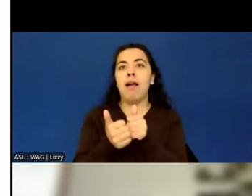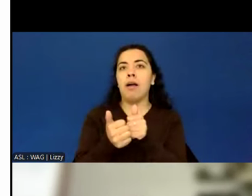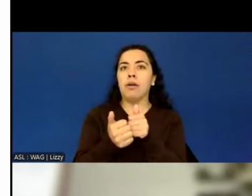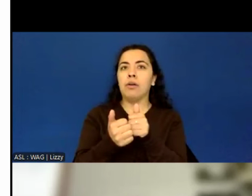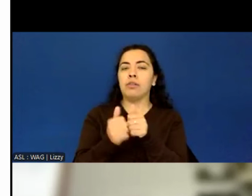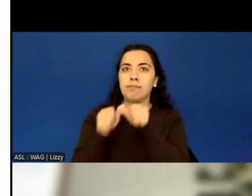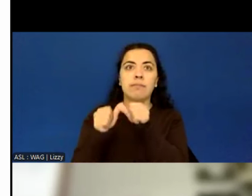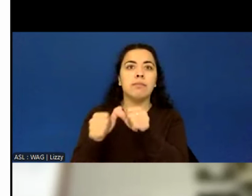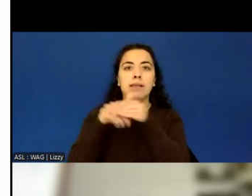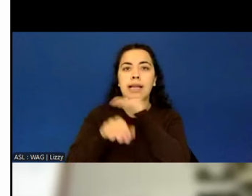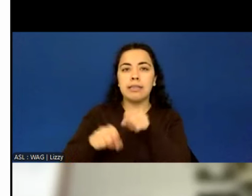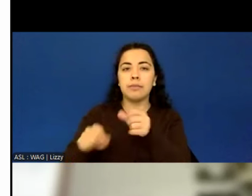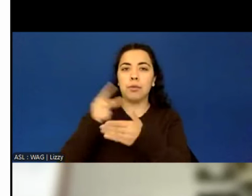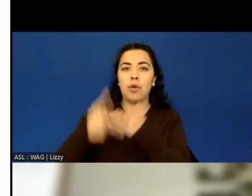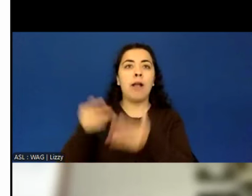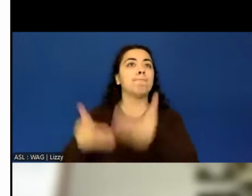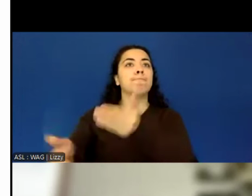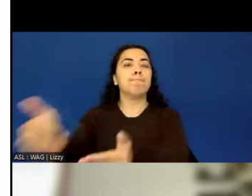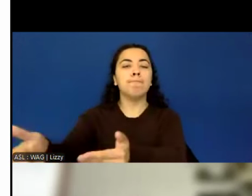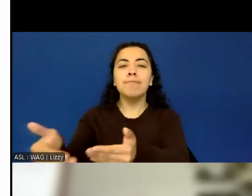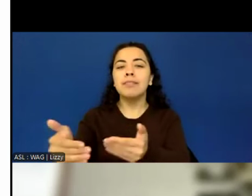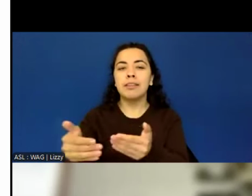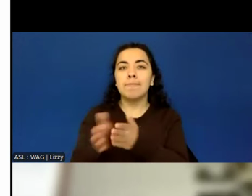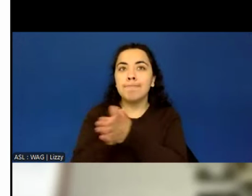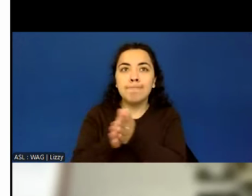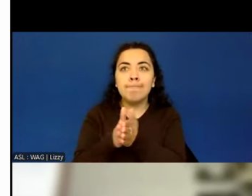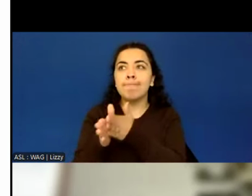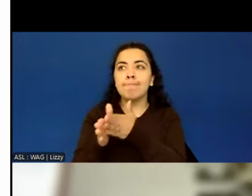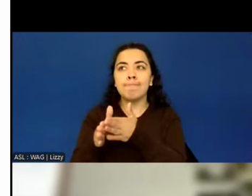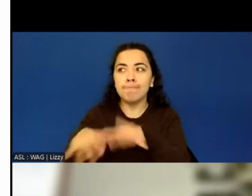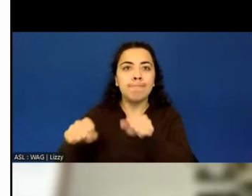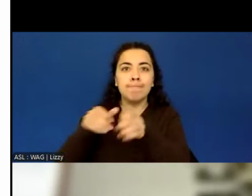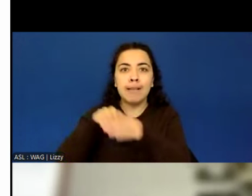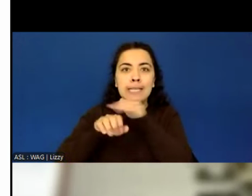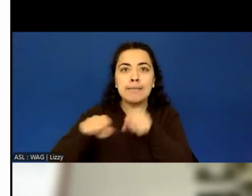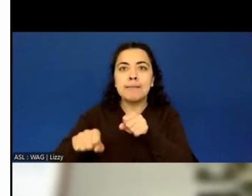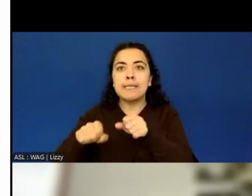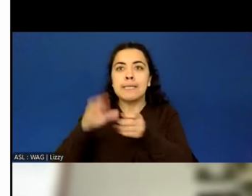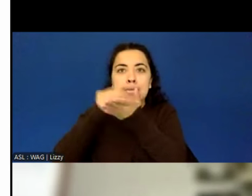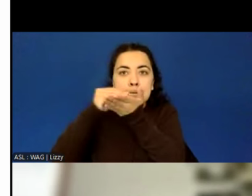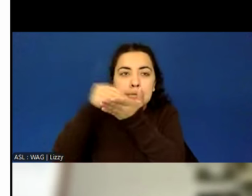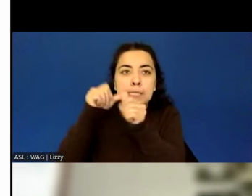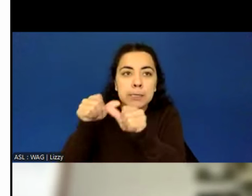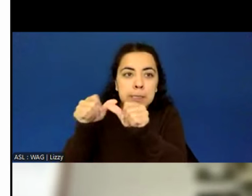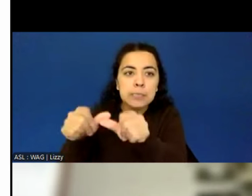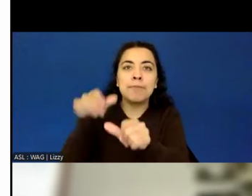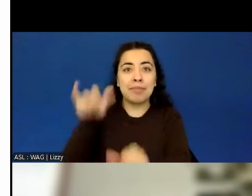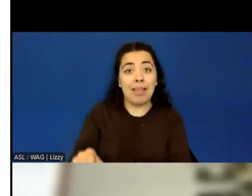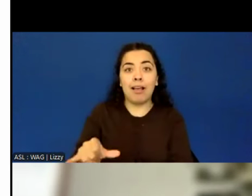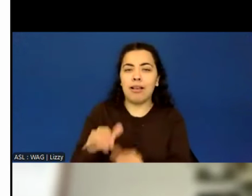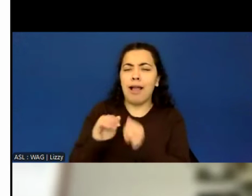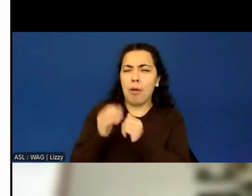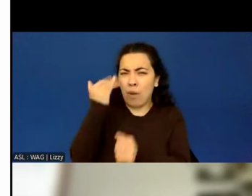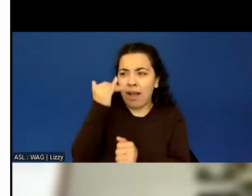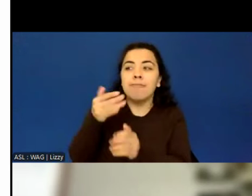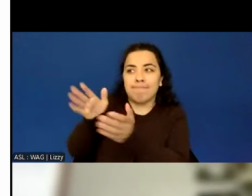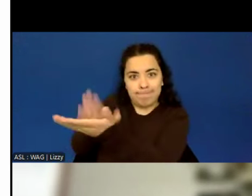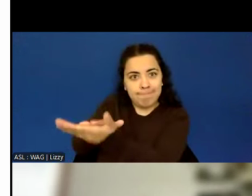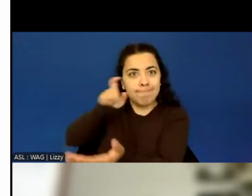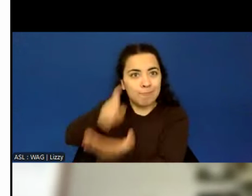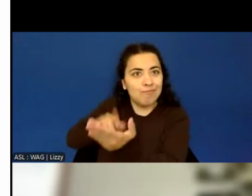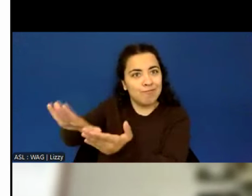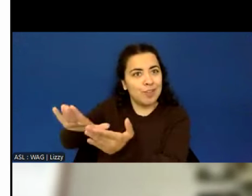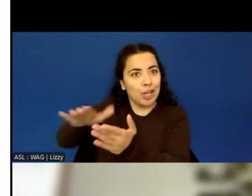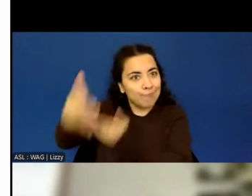accessibility program being fueled and going. So, responsibility are, of course, communicating